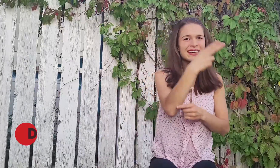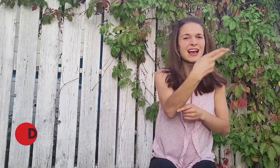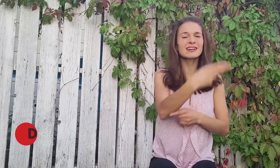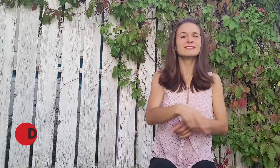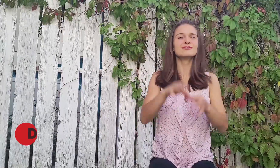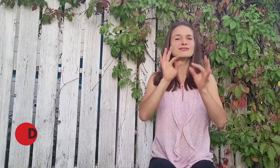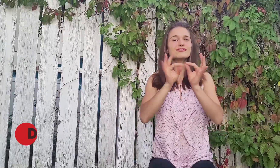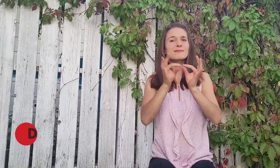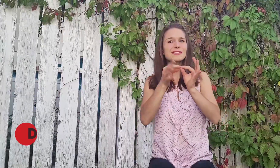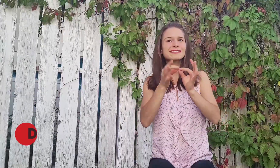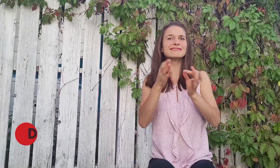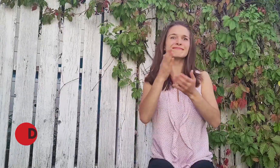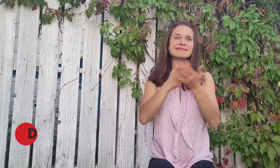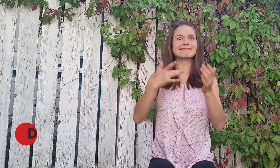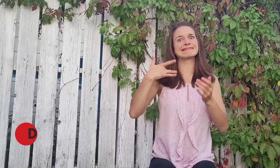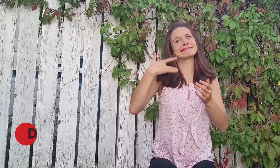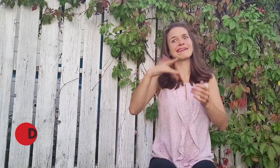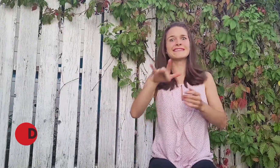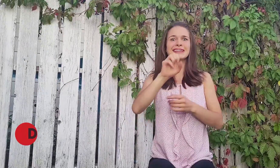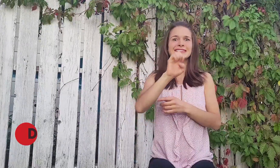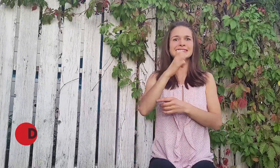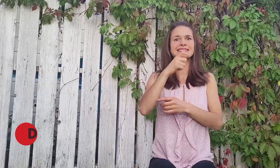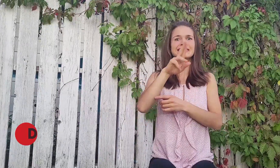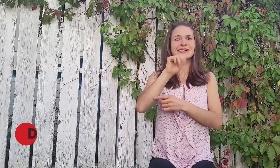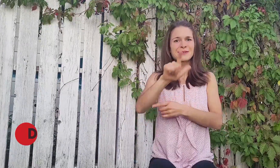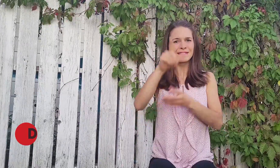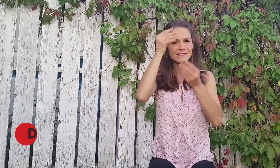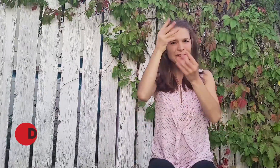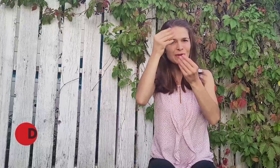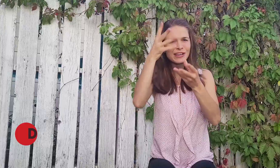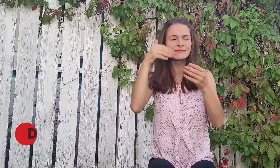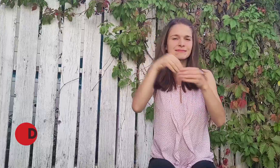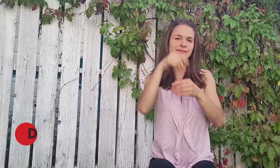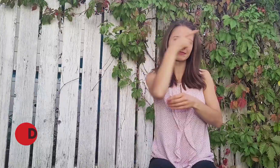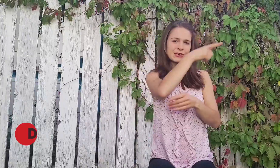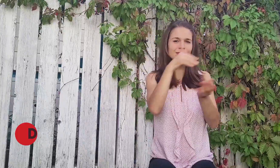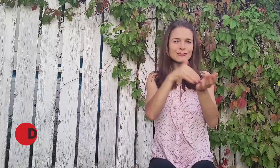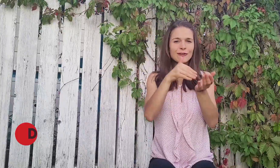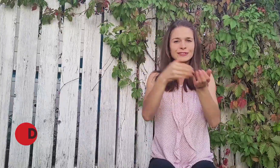us like interpreting at a town meeting, and interpreting sensitive sexual